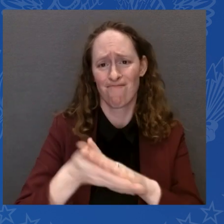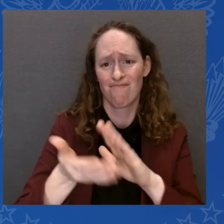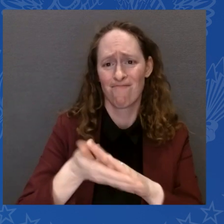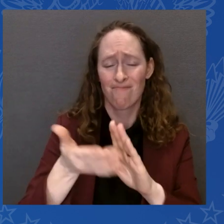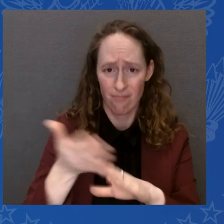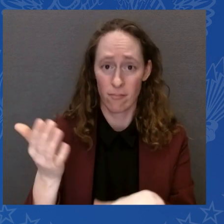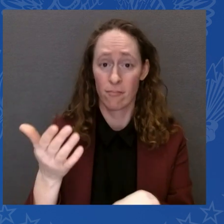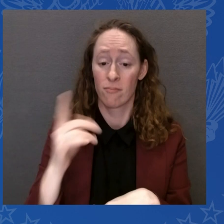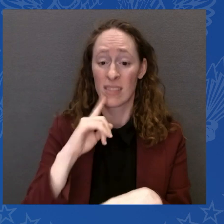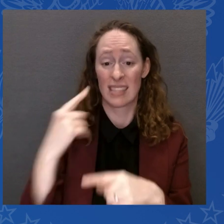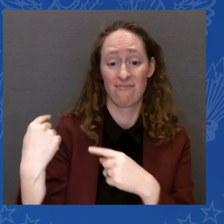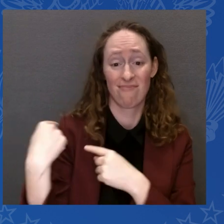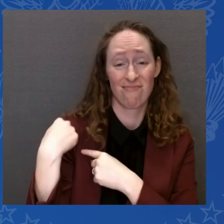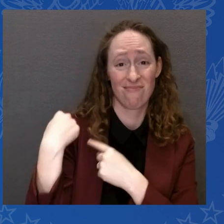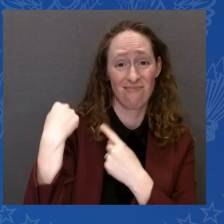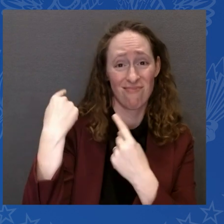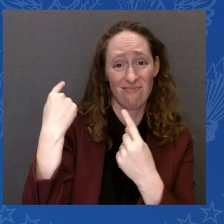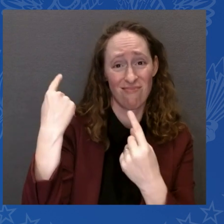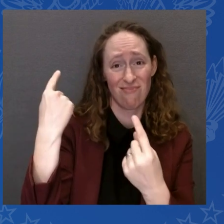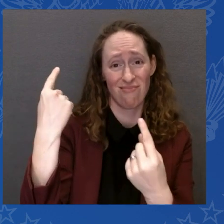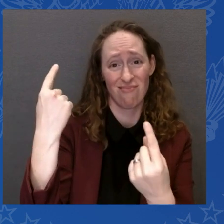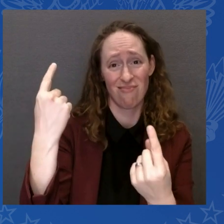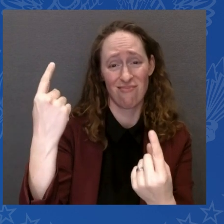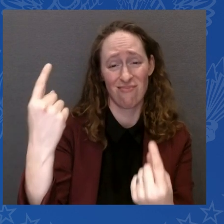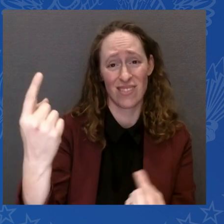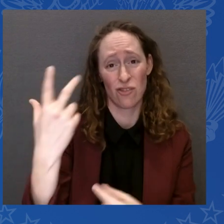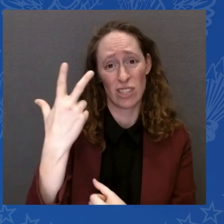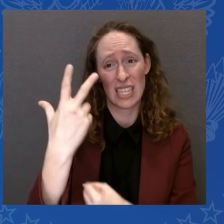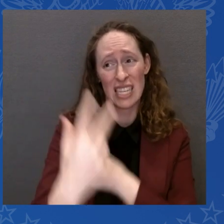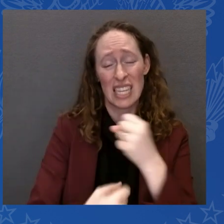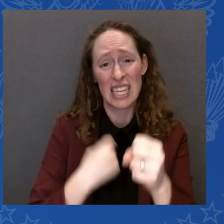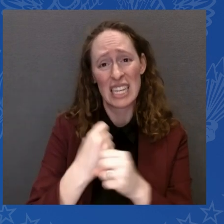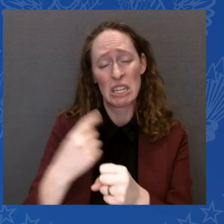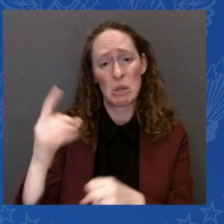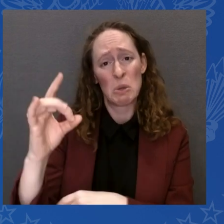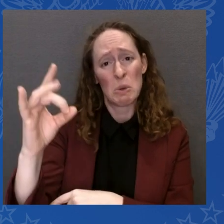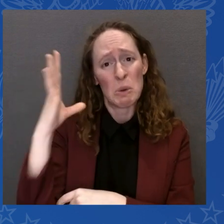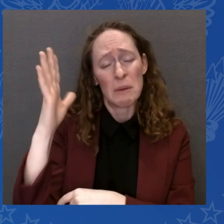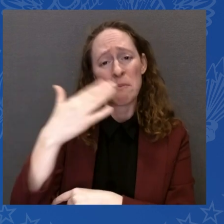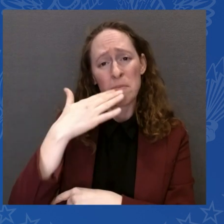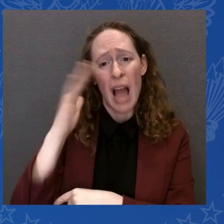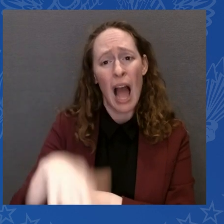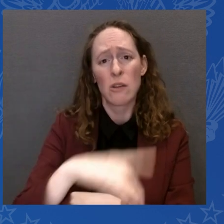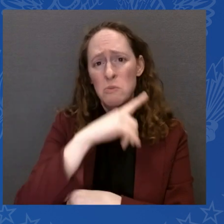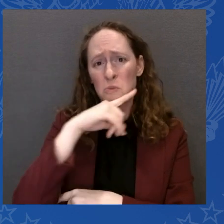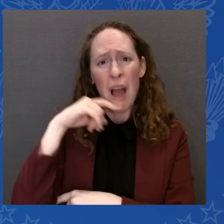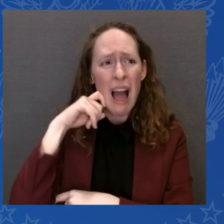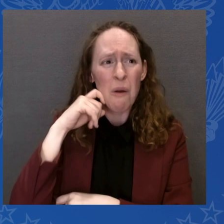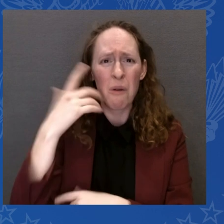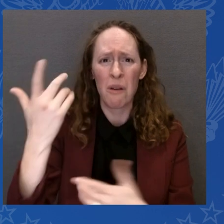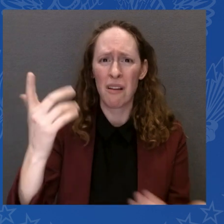some of the worst, the most acute and damaging floods in California's history, some approximating though not as quite as accurate